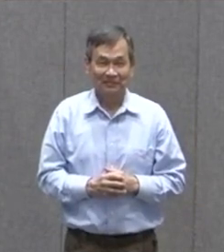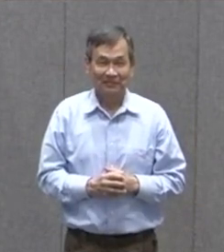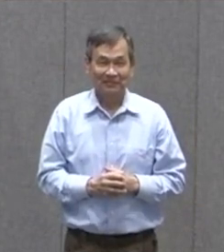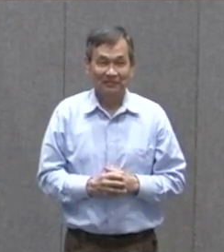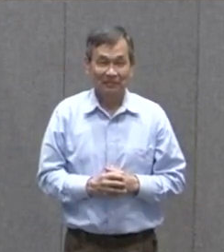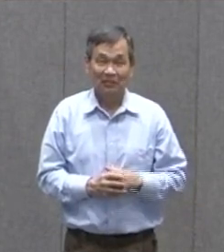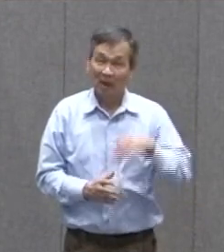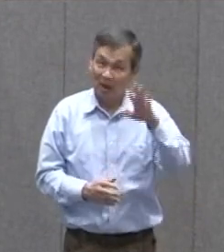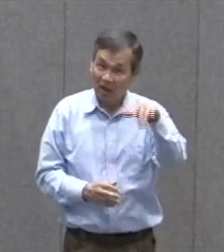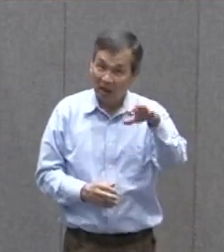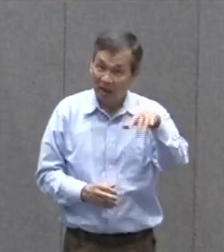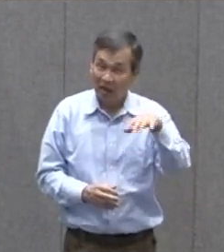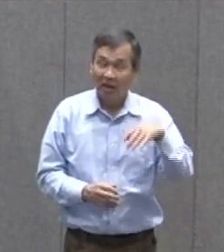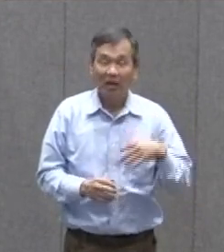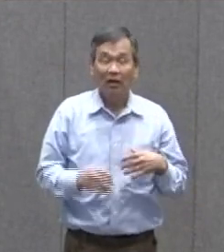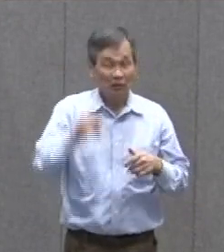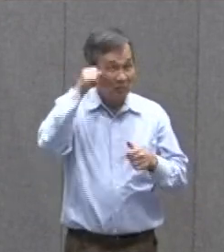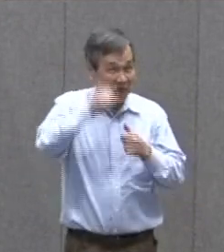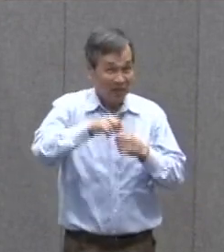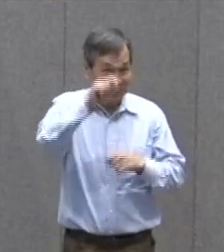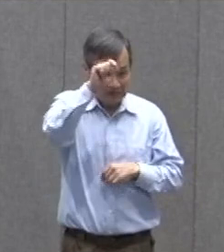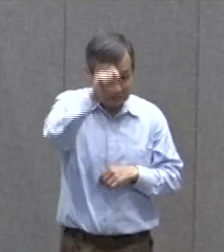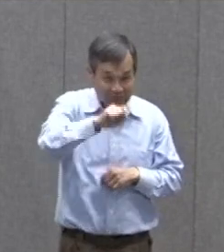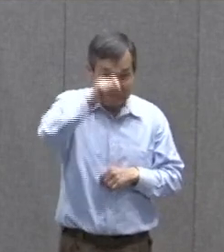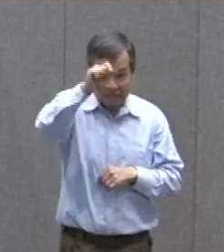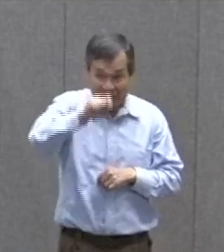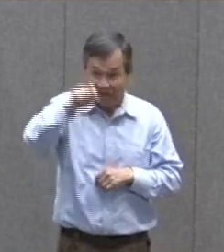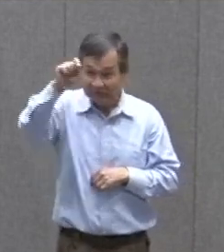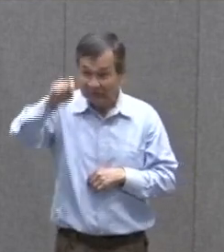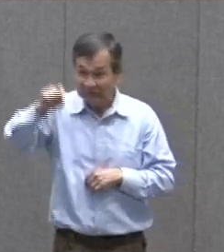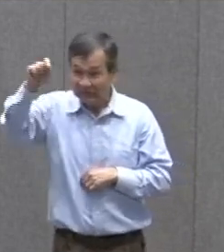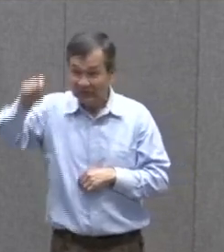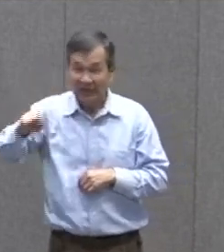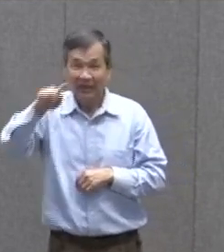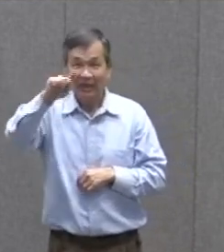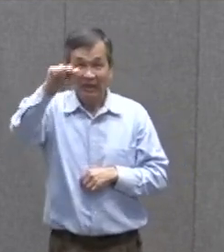We have some tally marks. Let's count them.